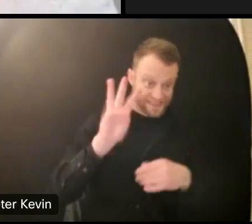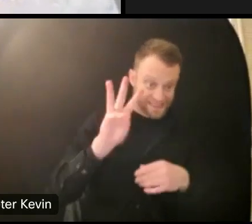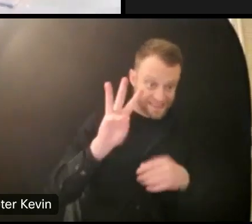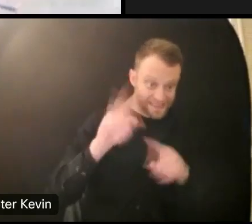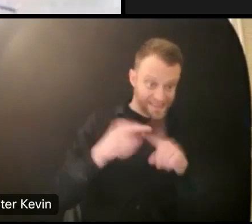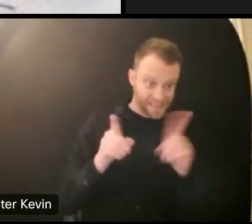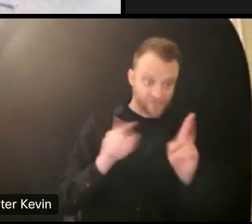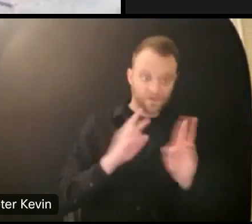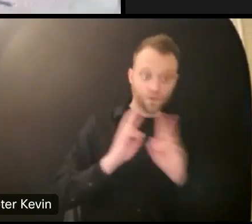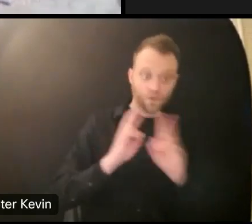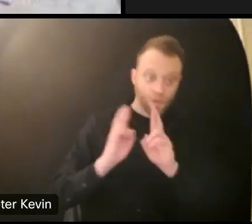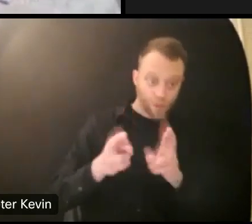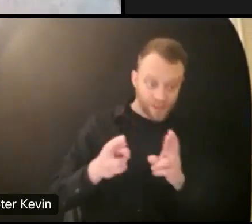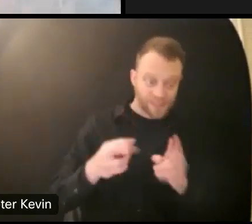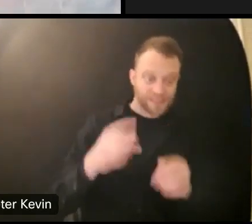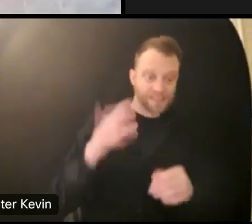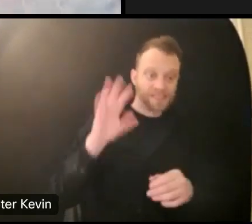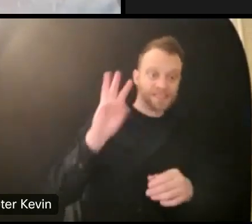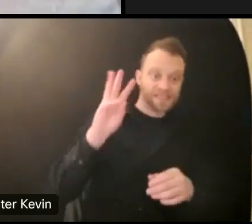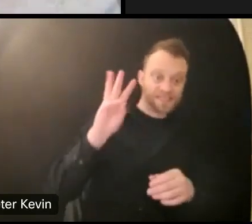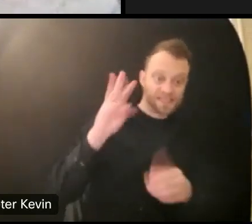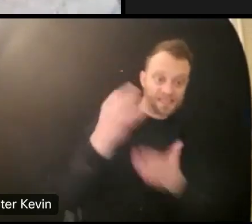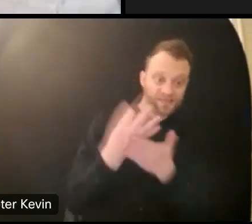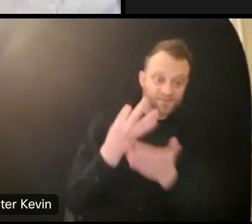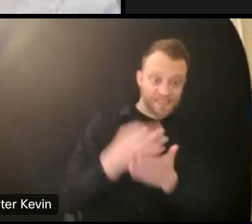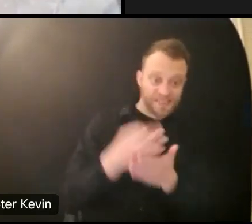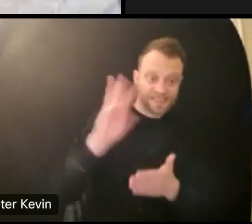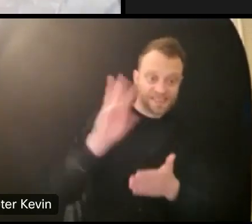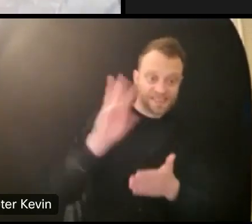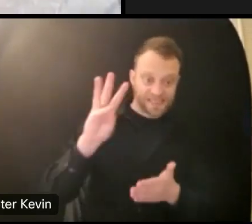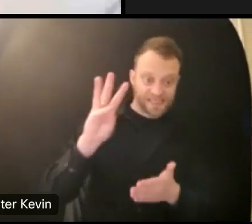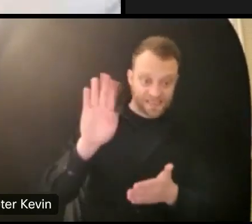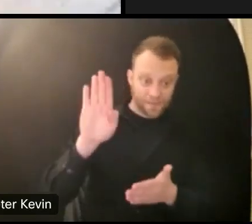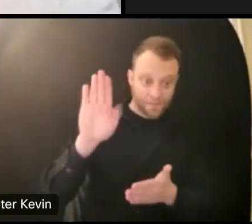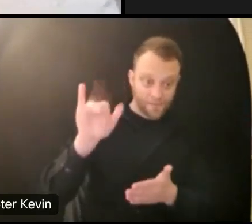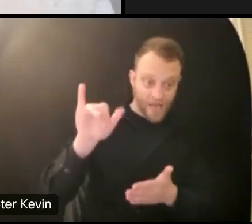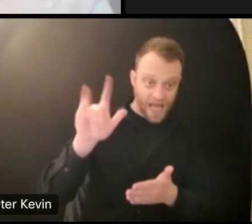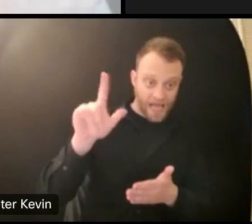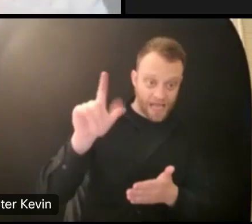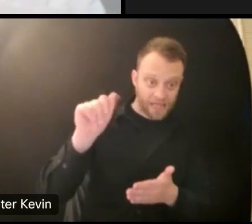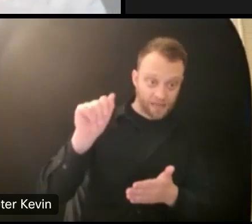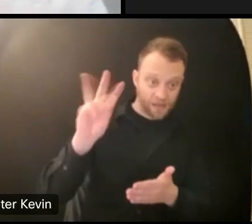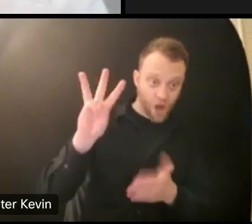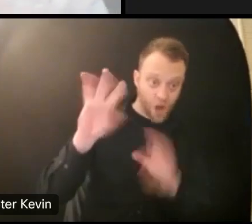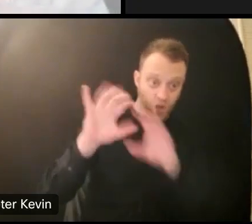six sets of bylaws, that's it. Not each Commissioner. The Advisory Neighborhood